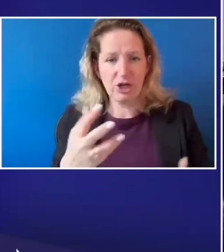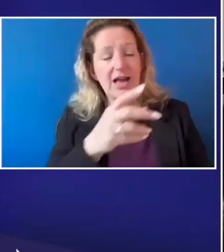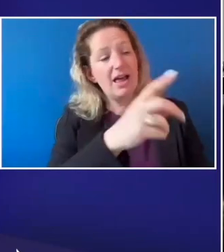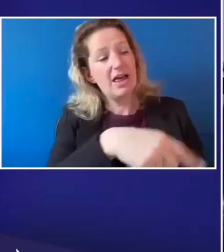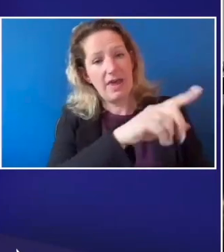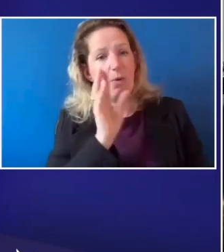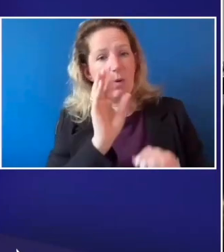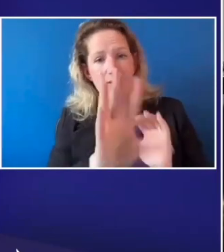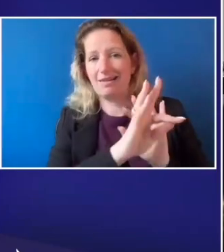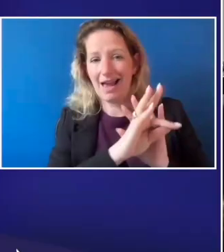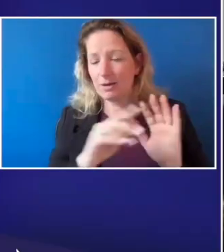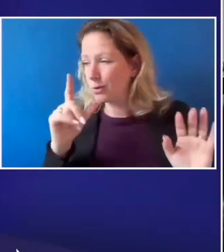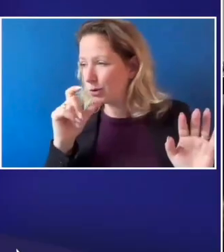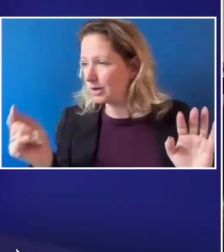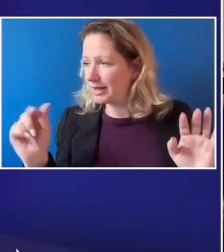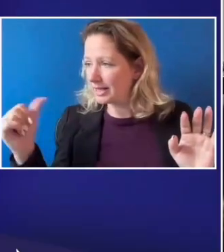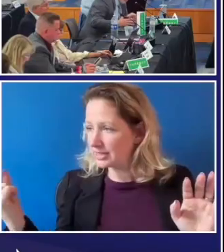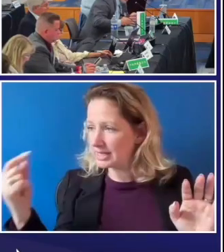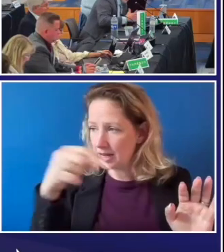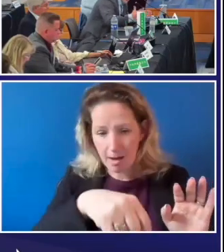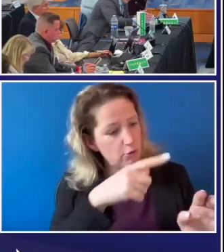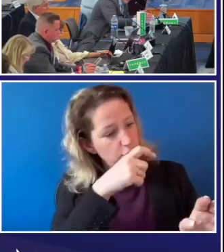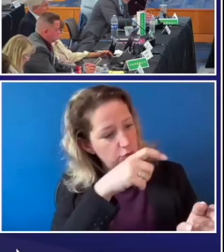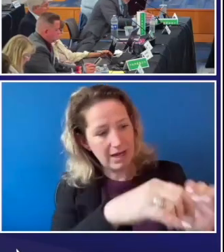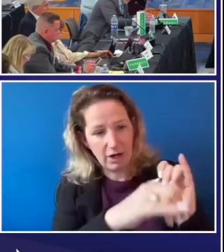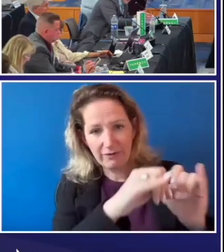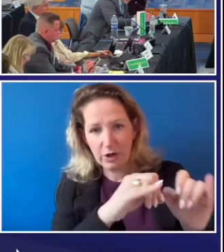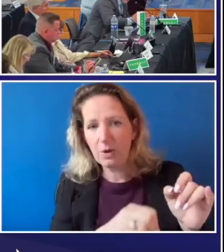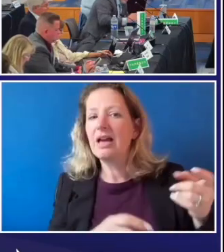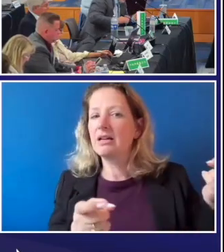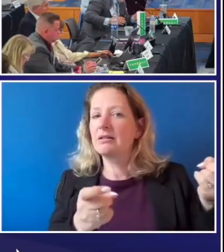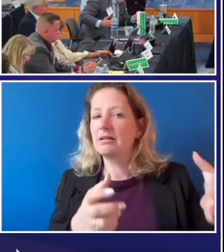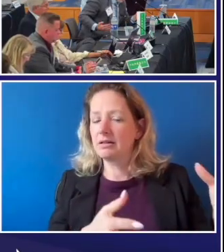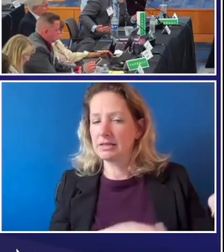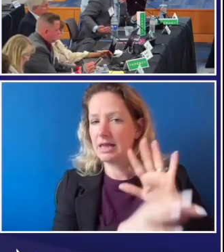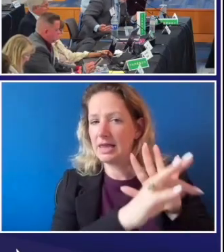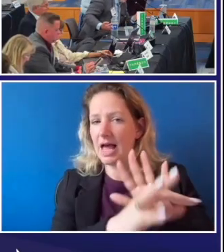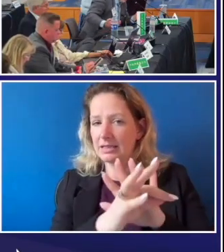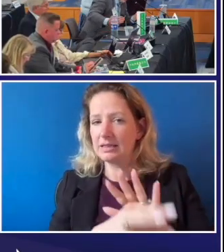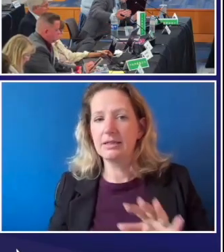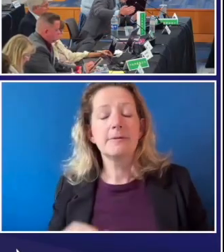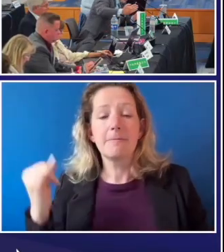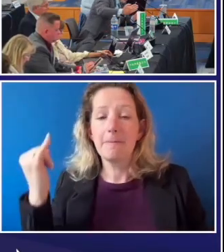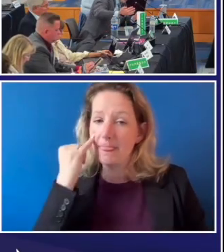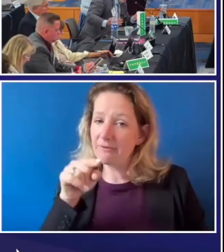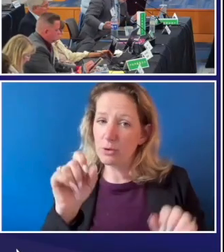and what are the kind of information that gets to the agents. If you can create a separate channel